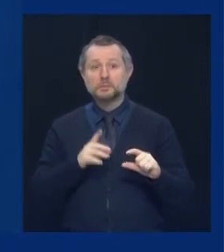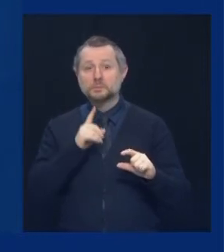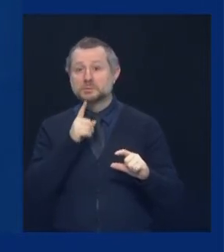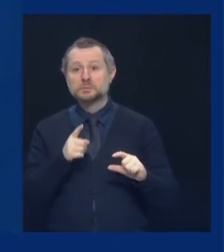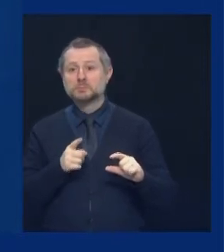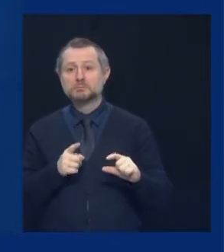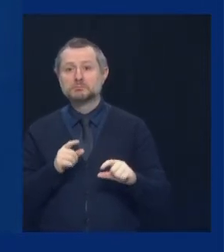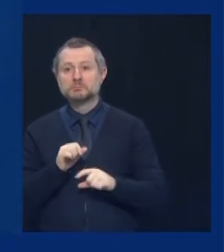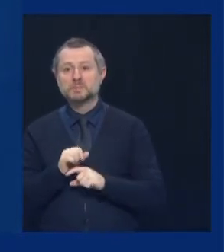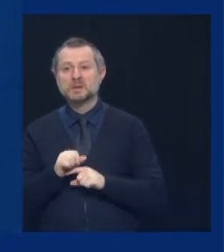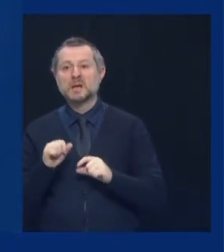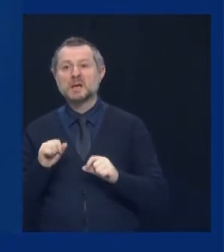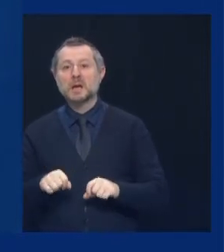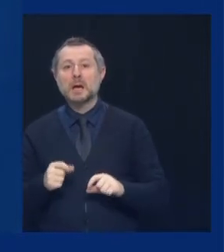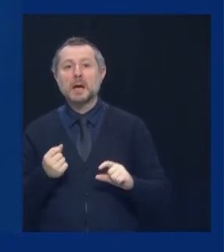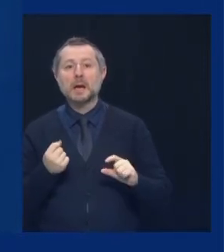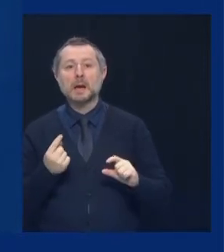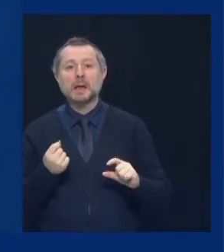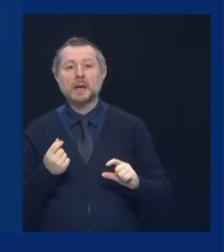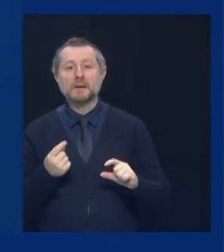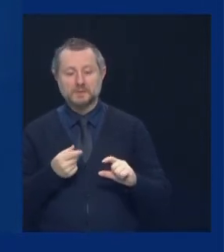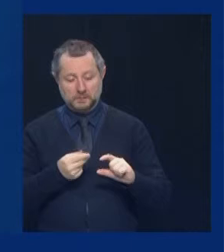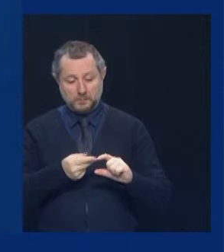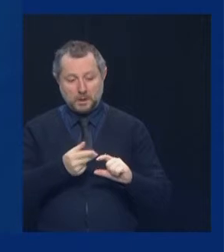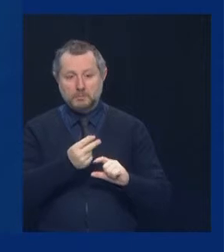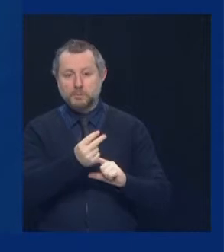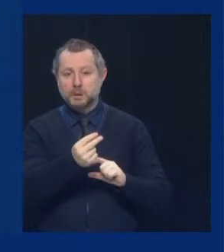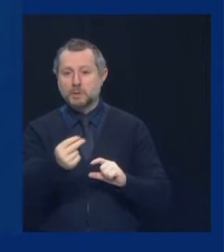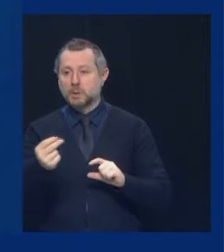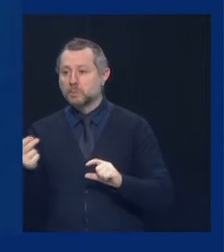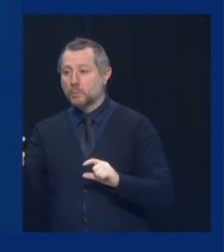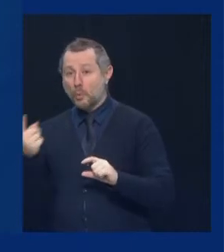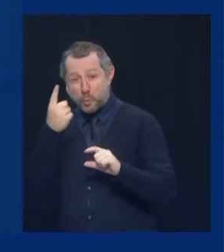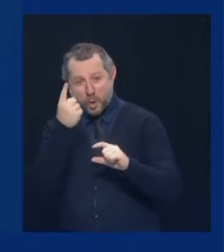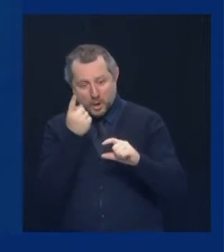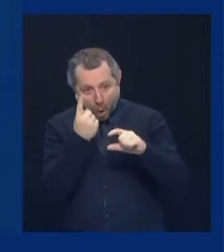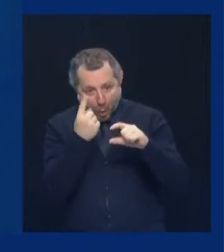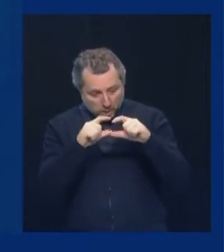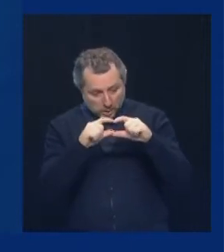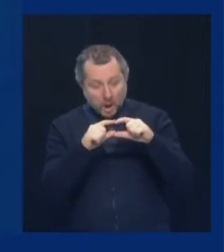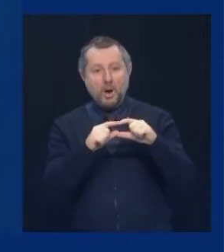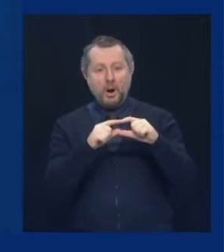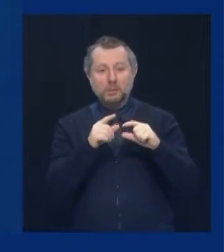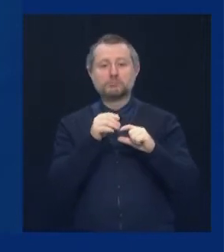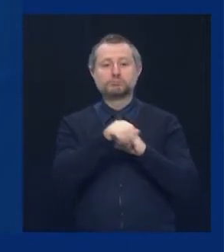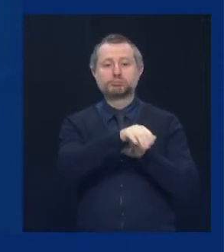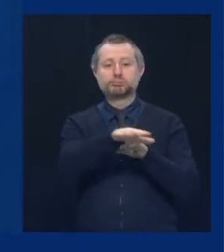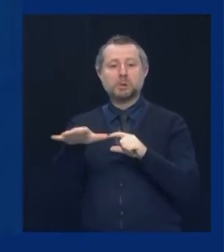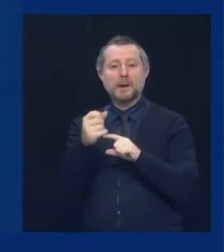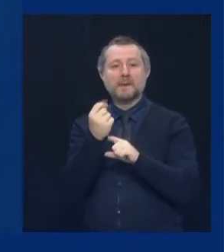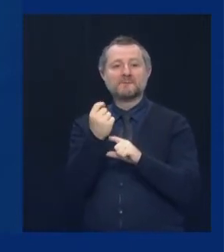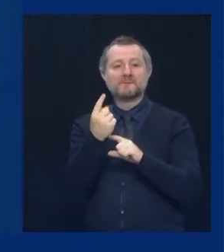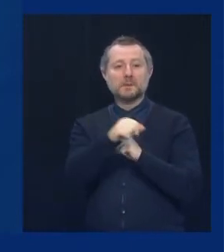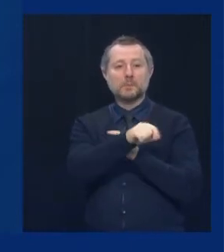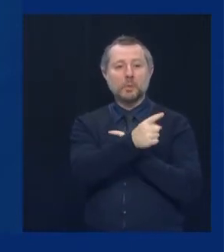THIS VIAL WILL DO TEN DOSES.